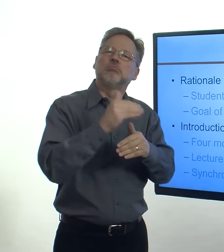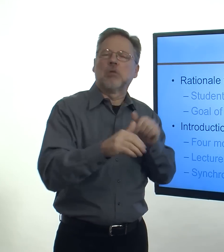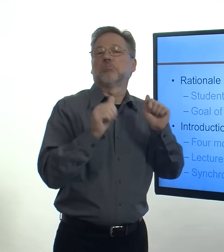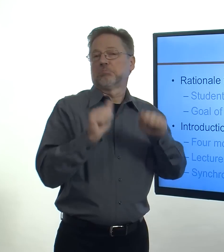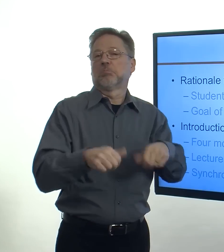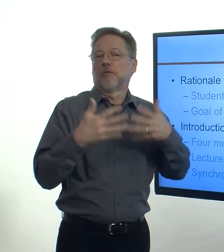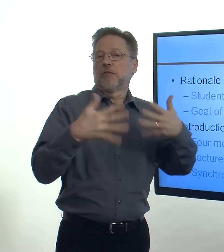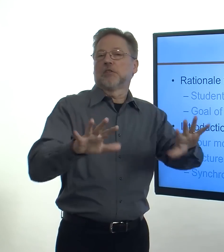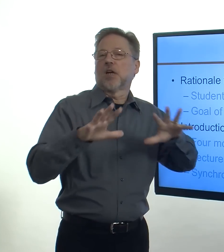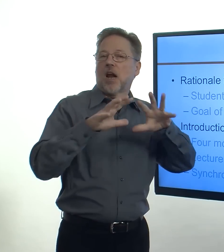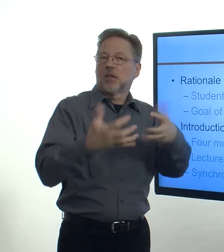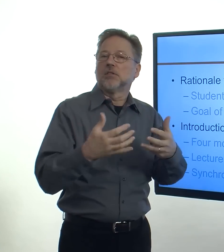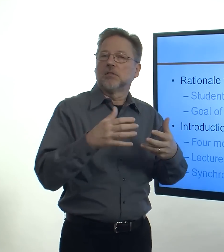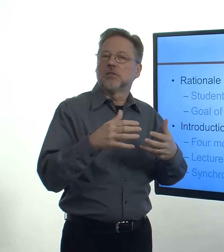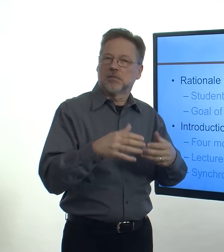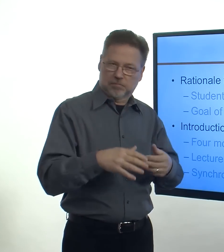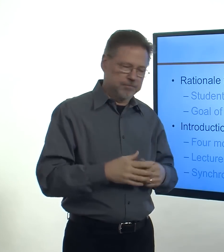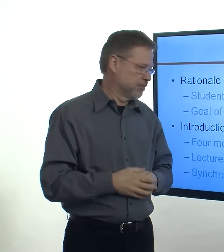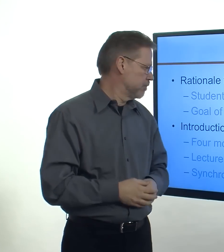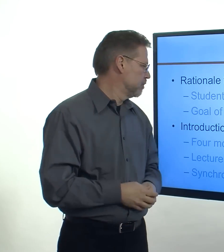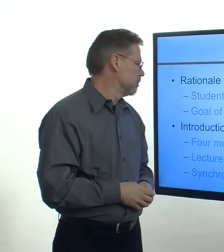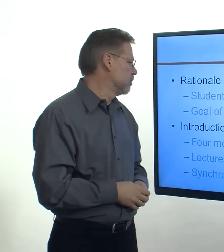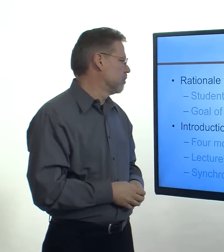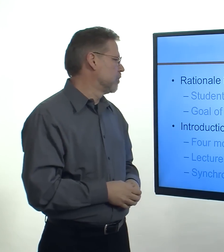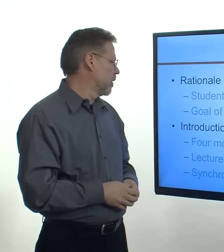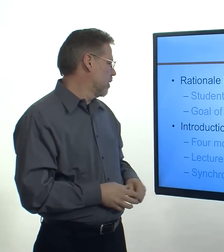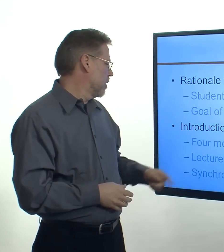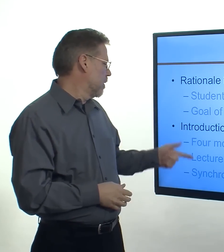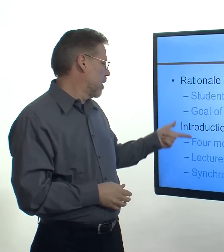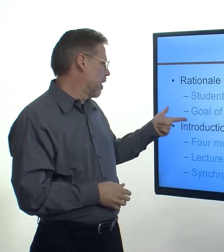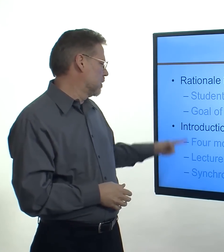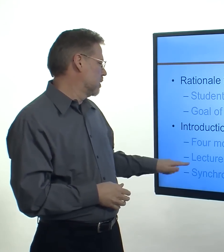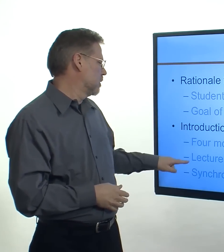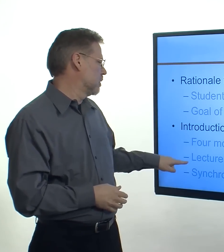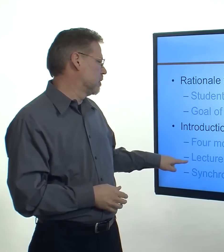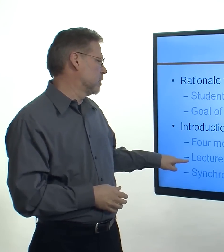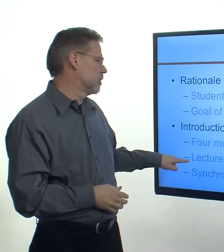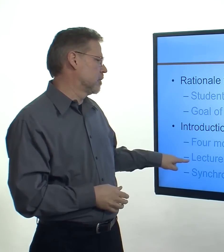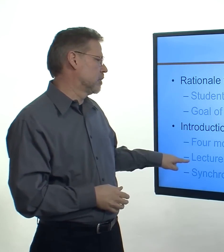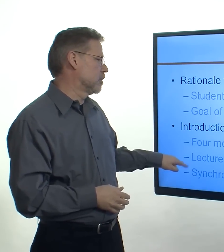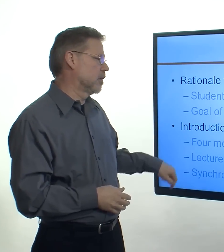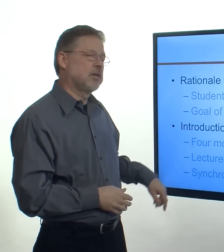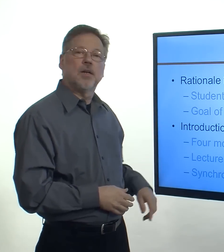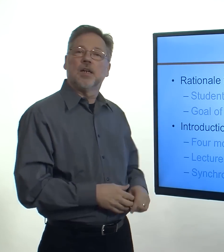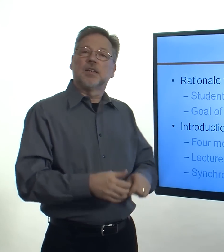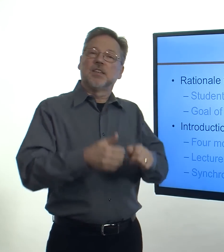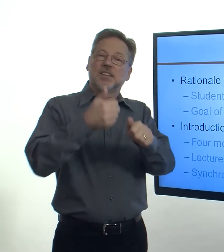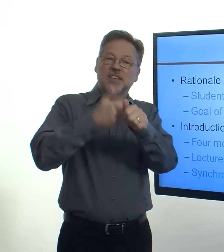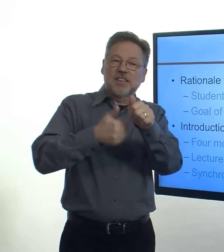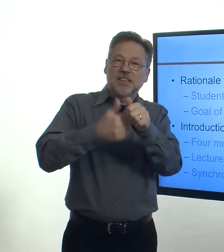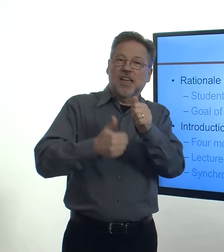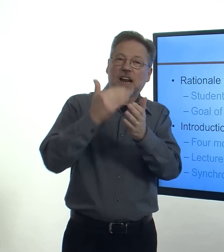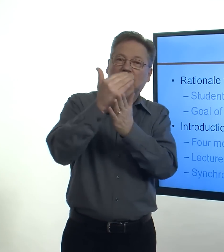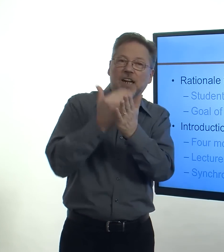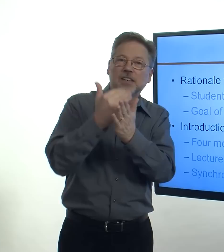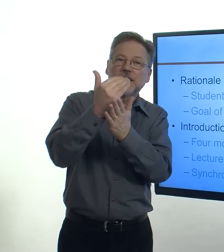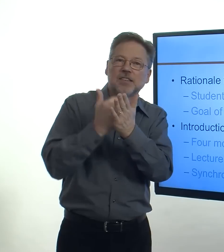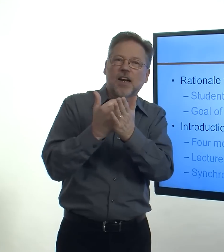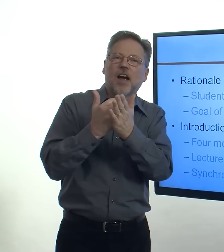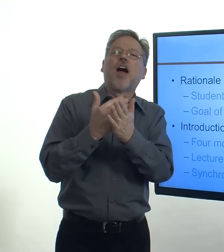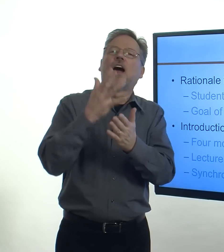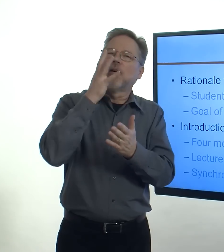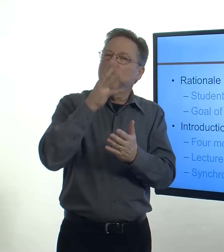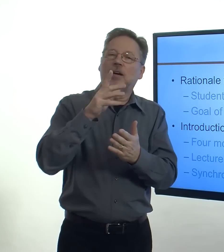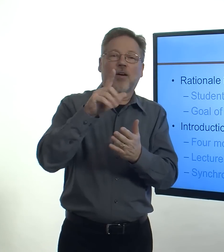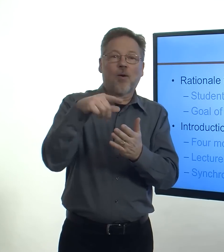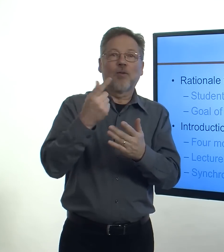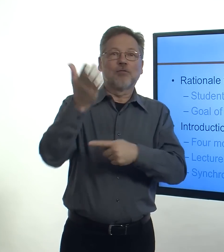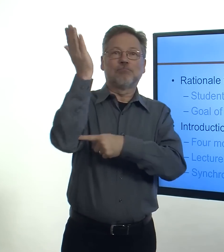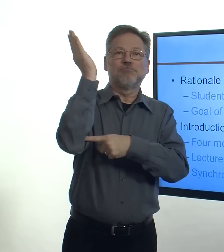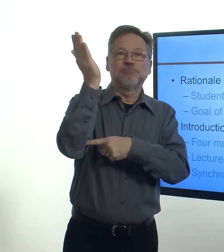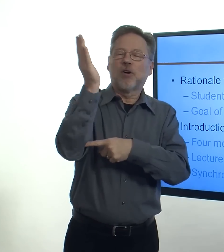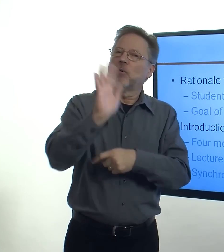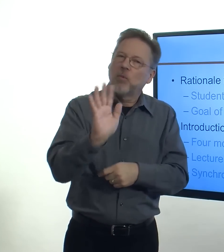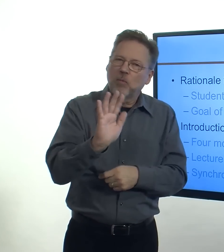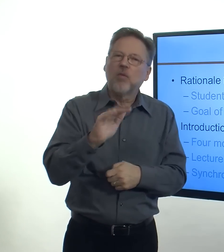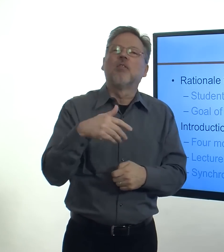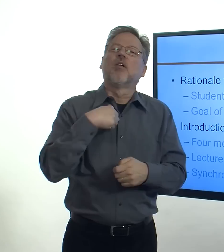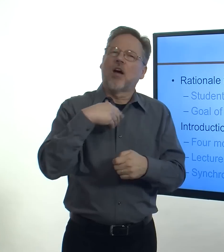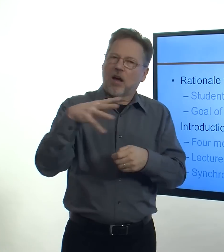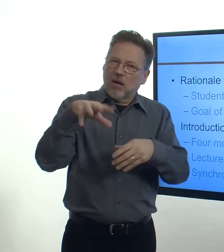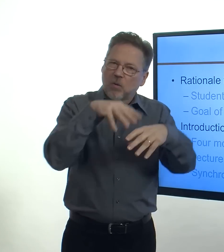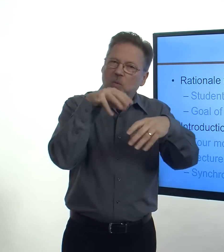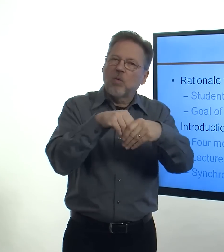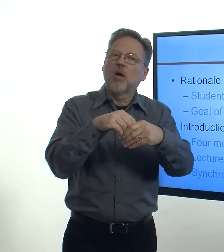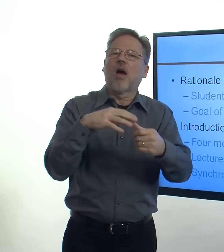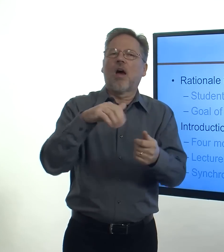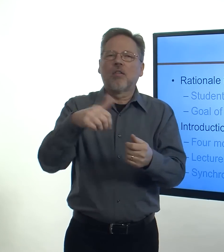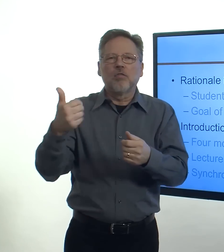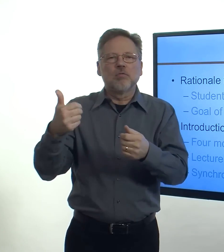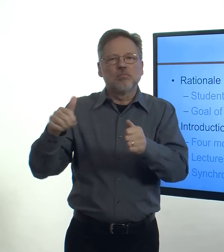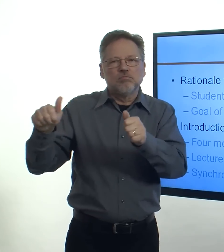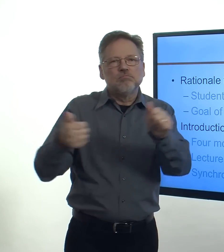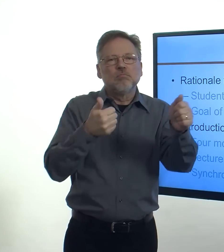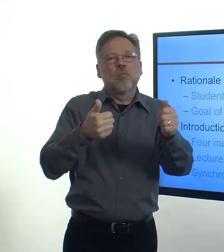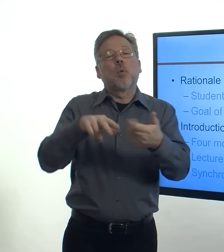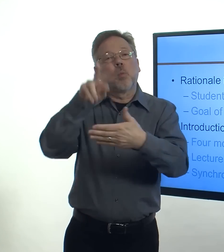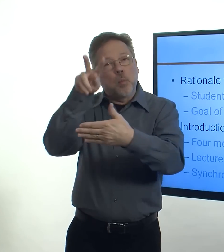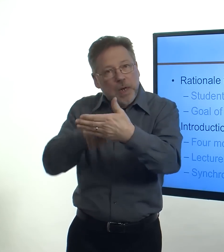the class. Each lesson is made up of not just lectures, but additional supplementary units